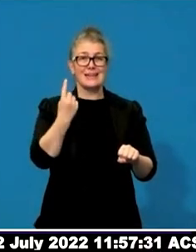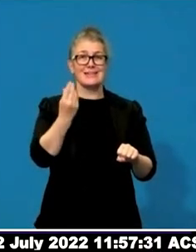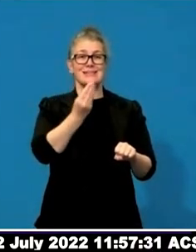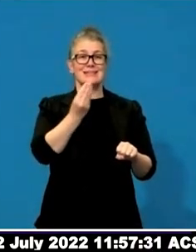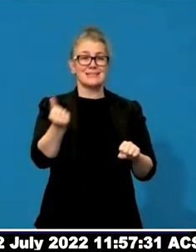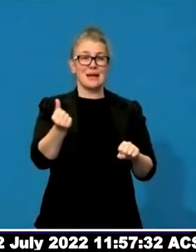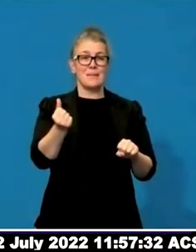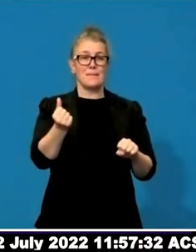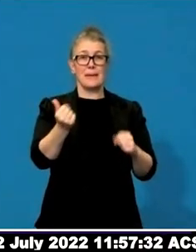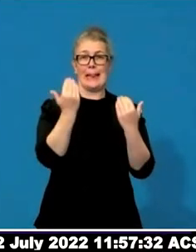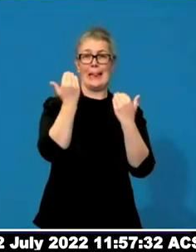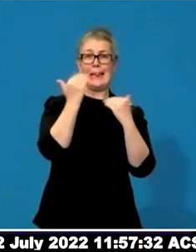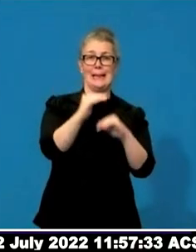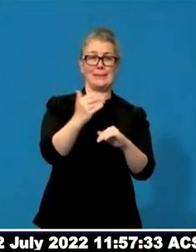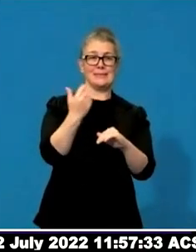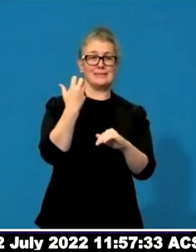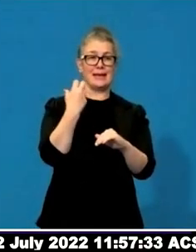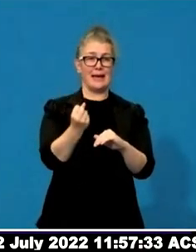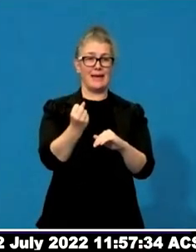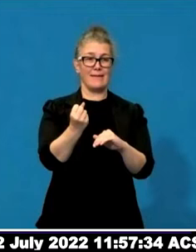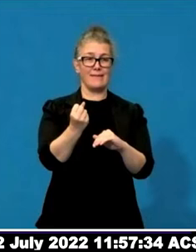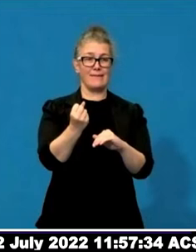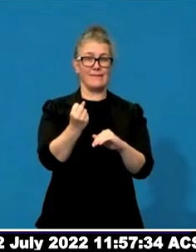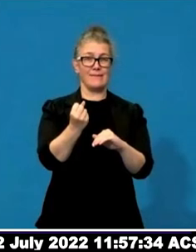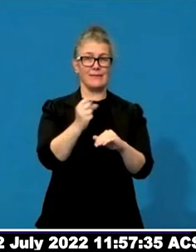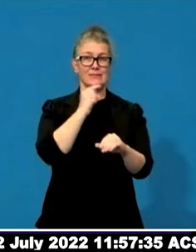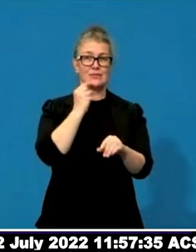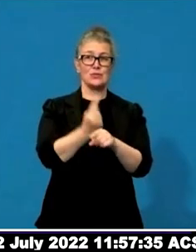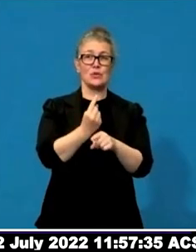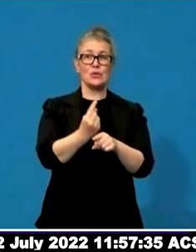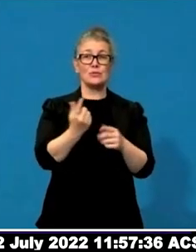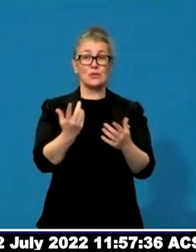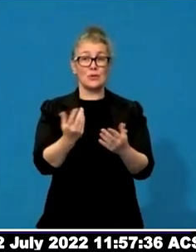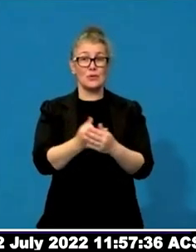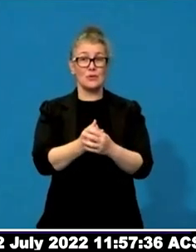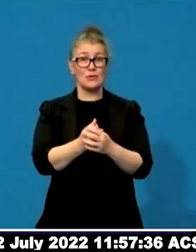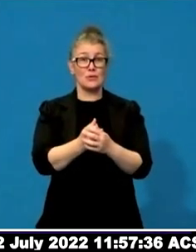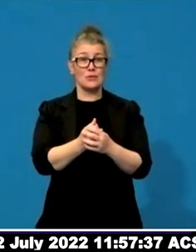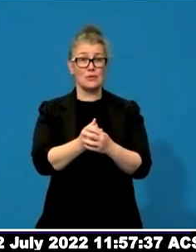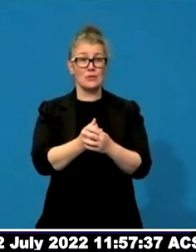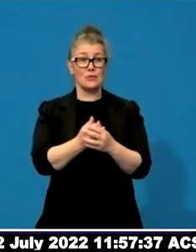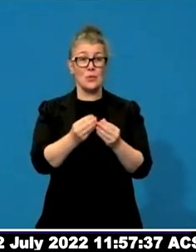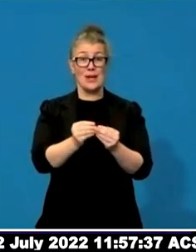So can I leave it to you to determine how far we go with this particular session?